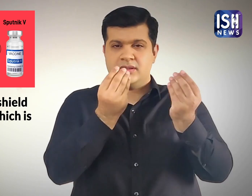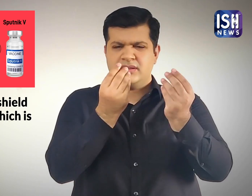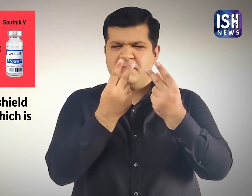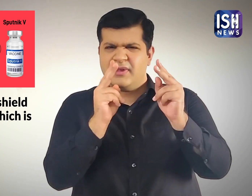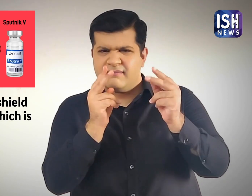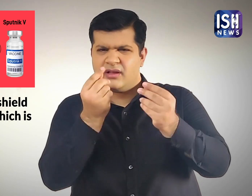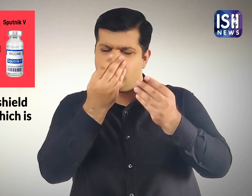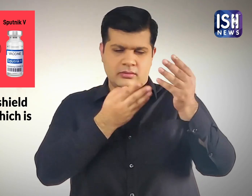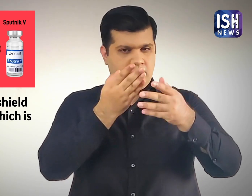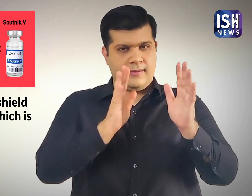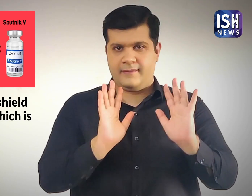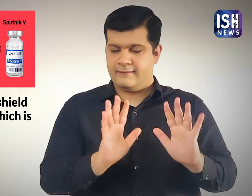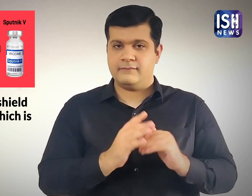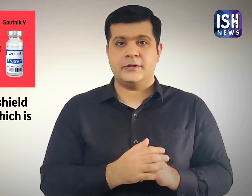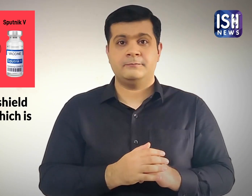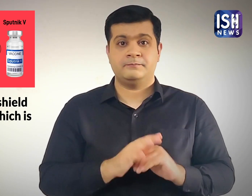There are a few dissimilarities as well.